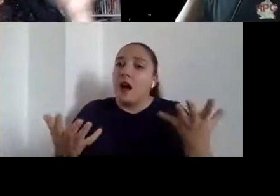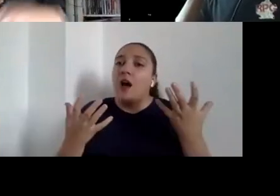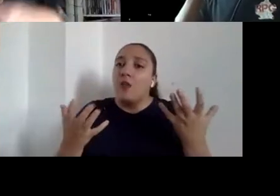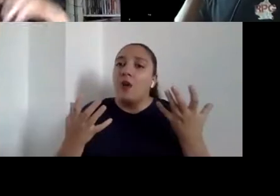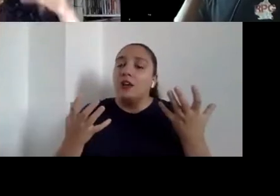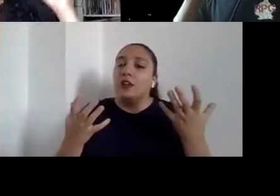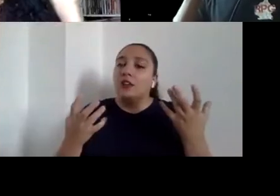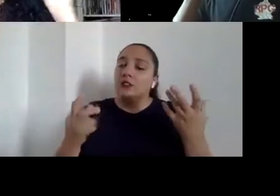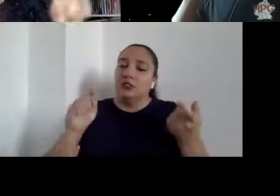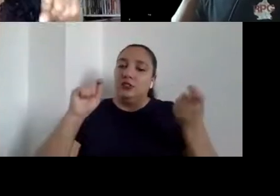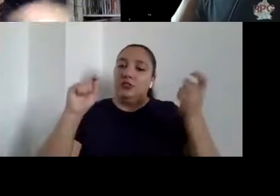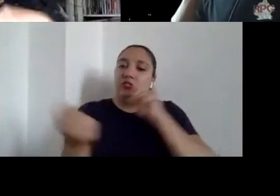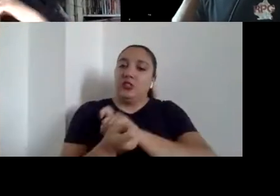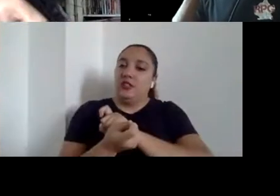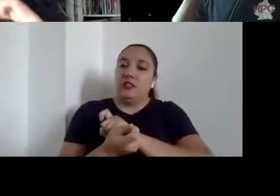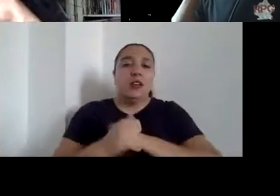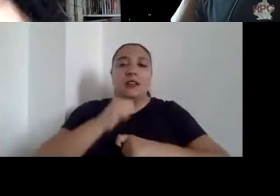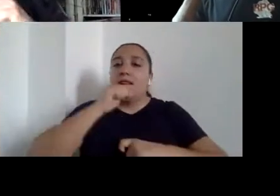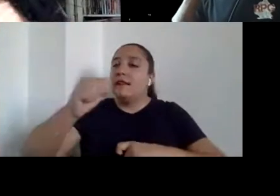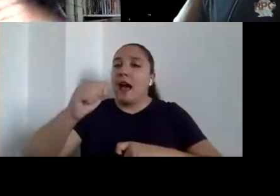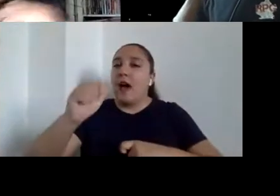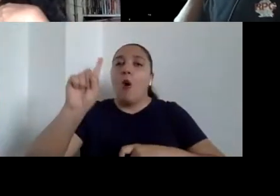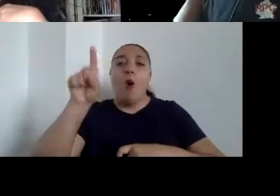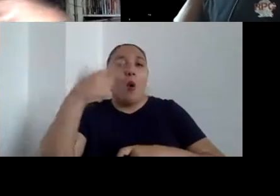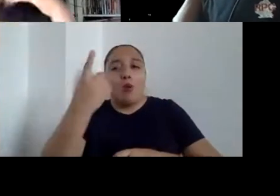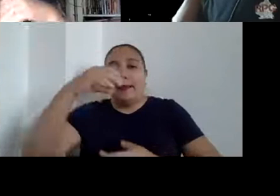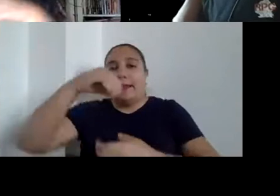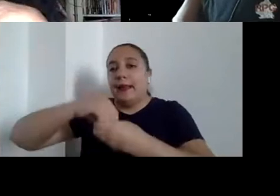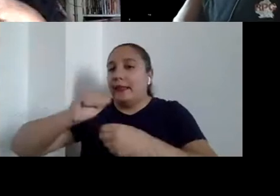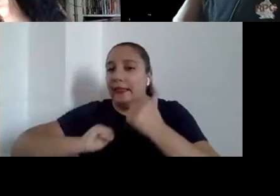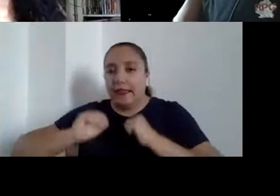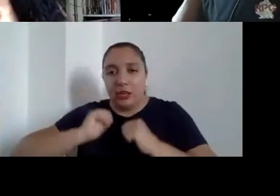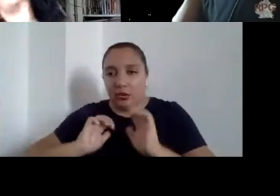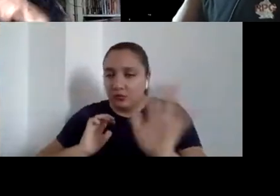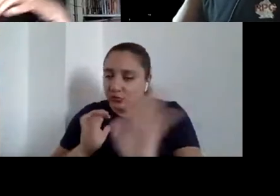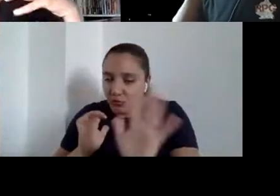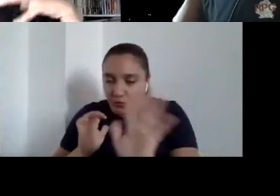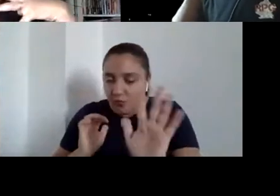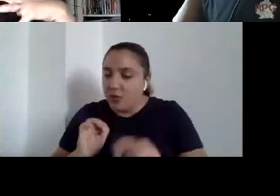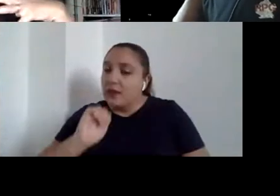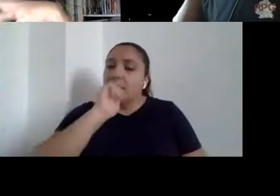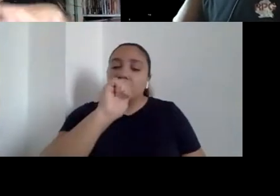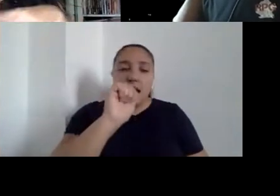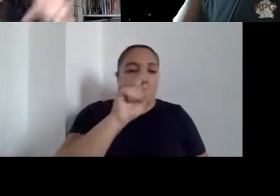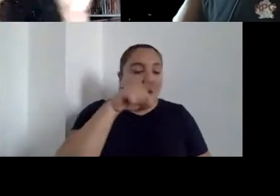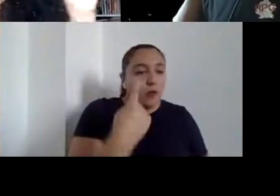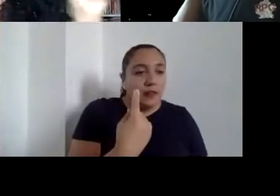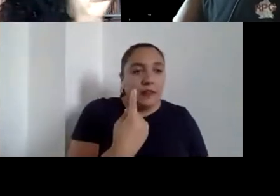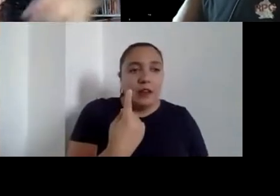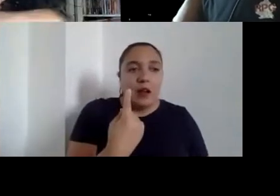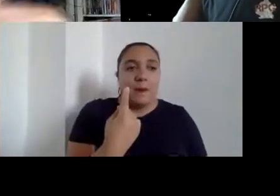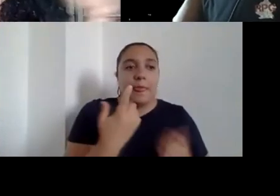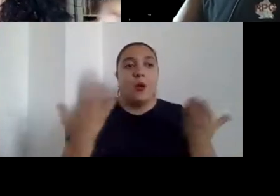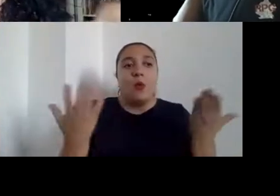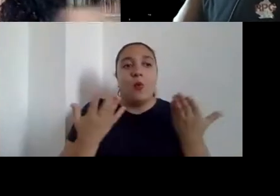about, I'm not, we're not just talking about what is in the theatre, we are not just talking about what is "acceptable" because of the sort